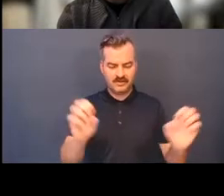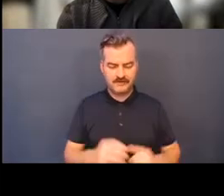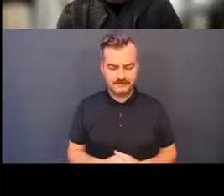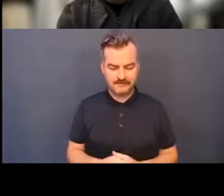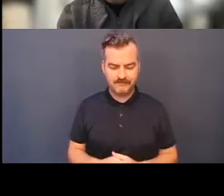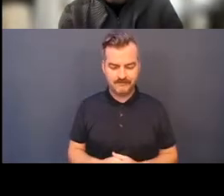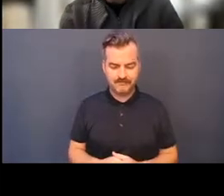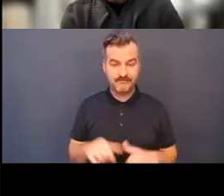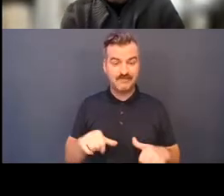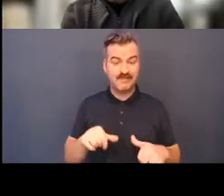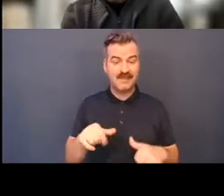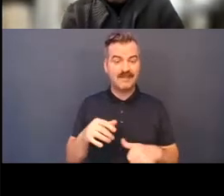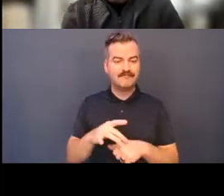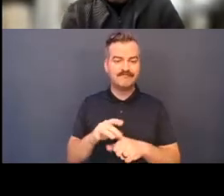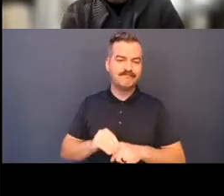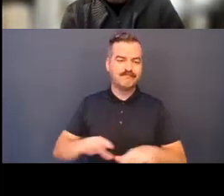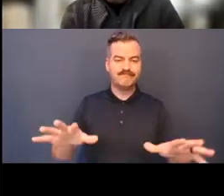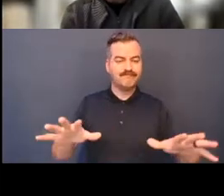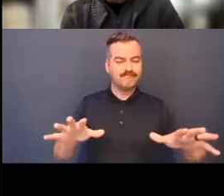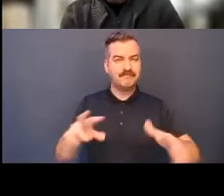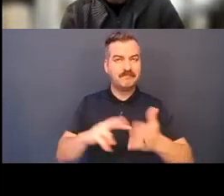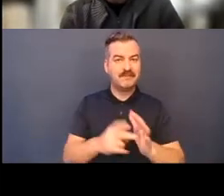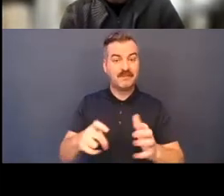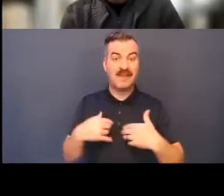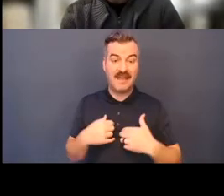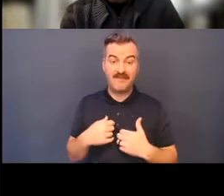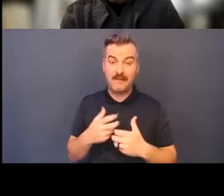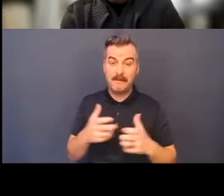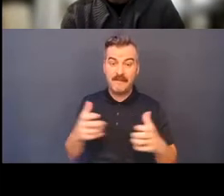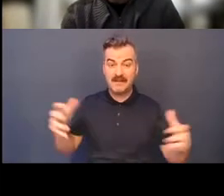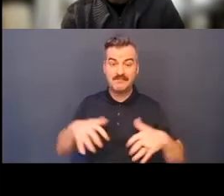in this context requires and massive public health response, while the war on drugs mobilizes